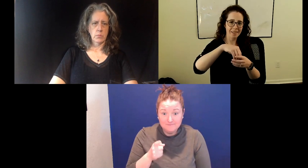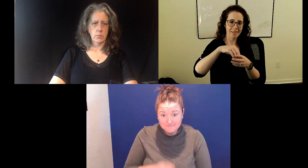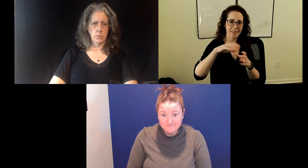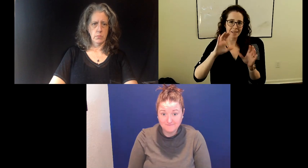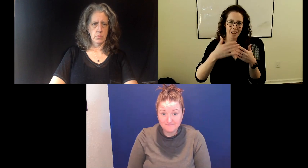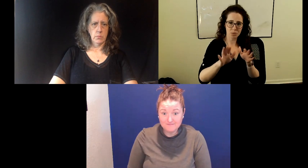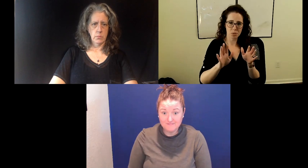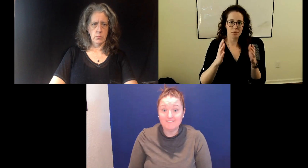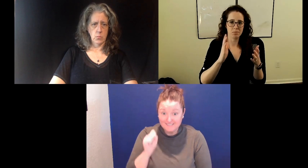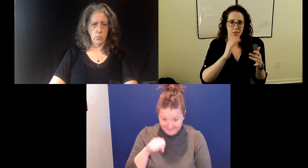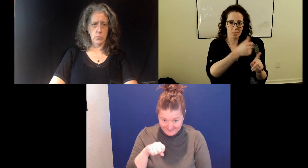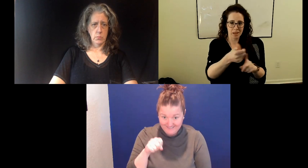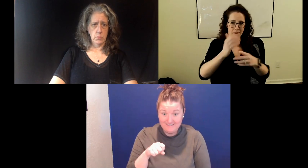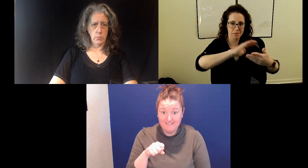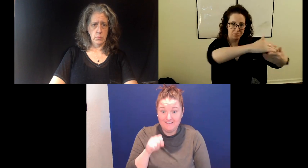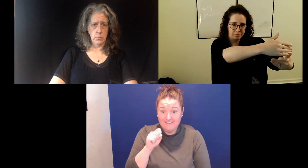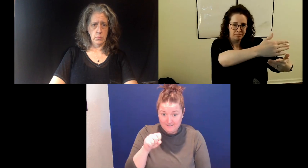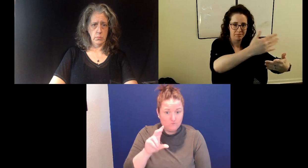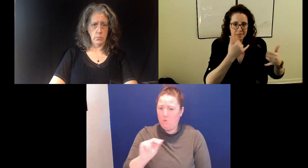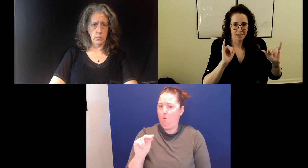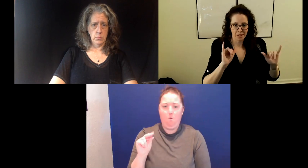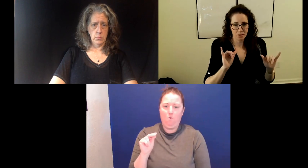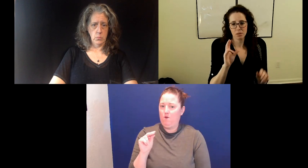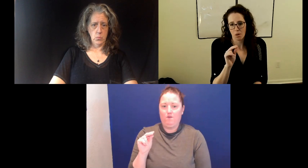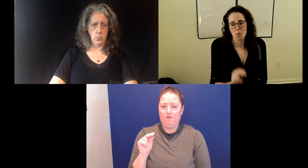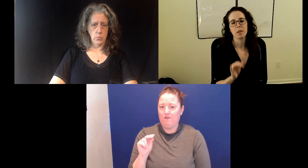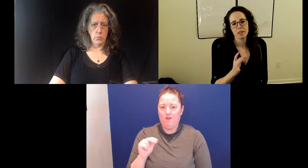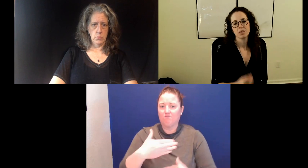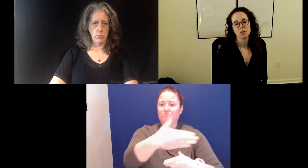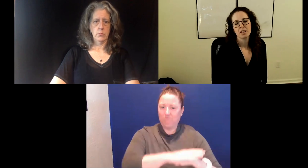um and i found that to be the best the students are in the classroom themselves with the website